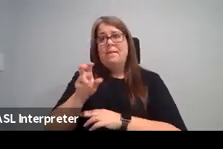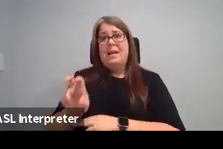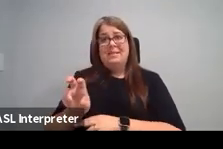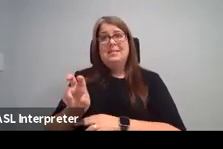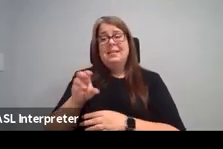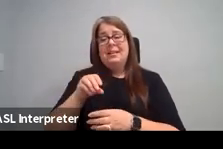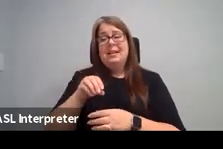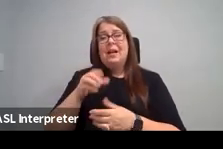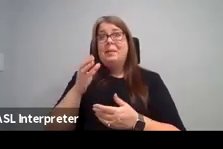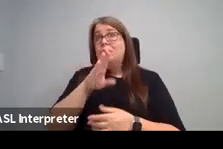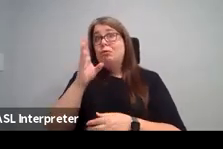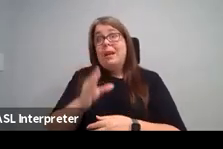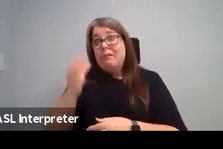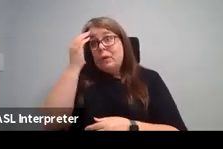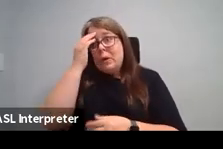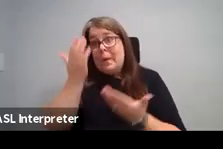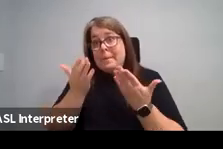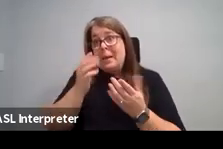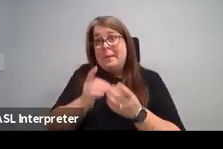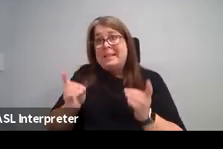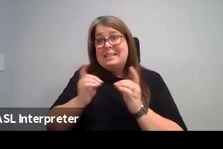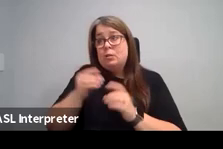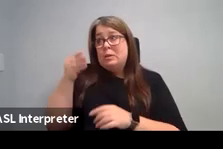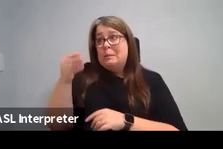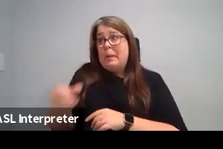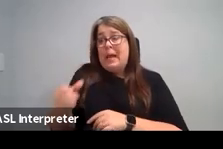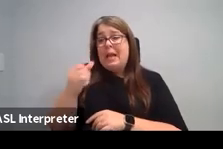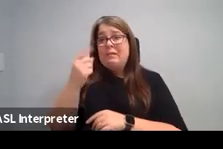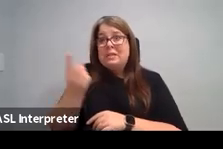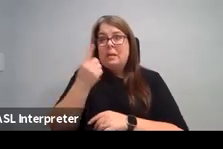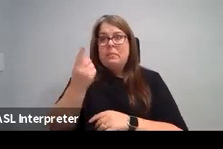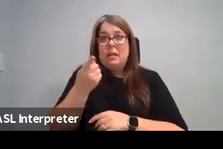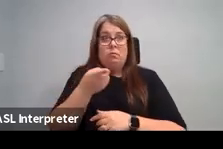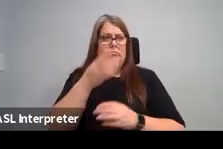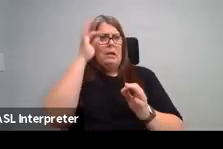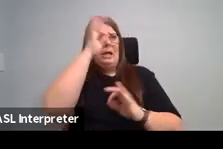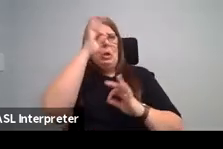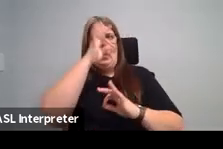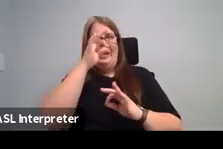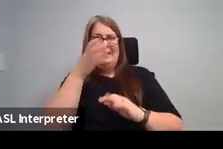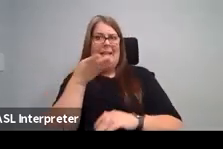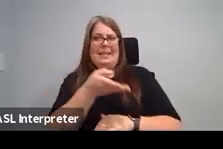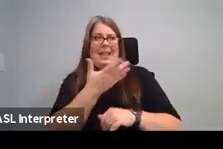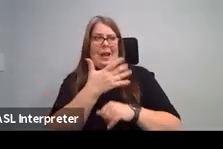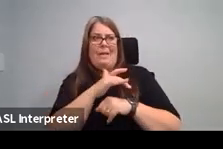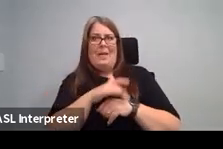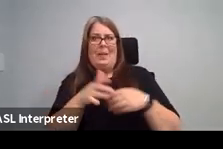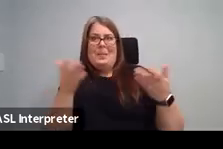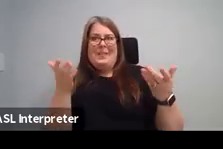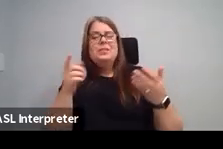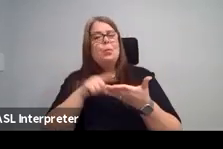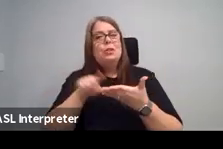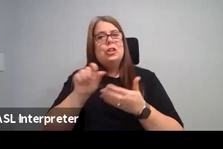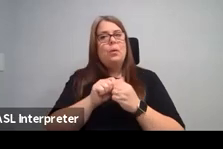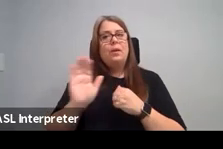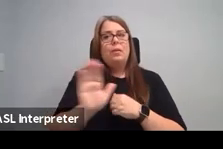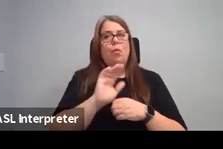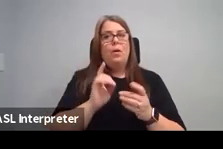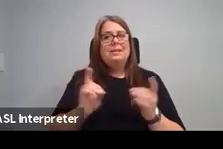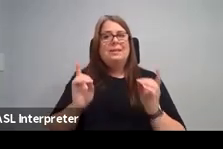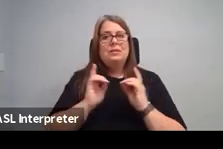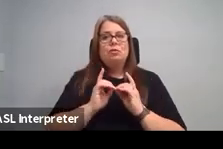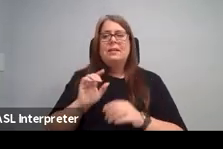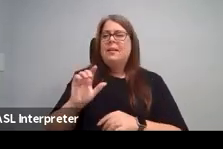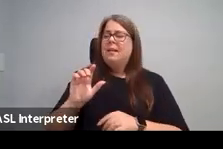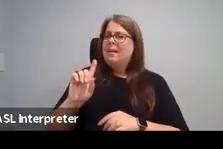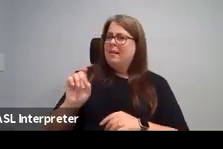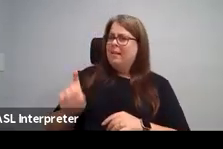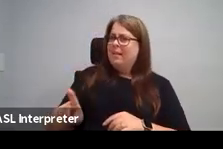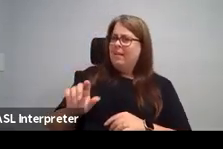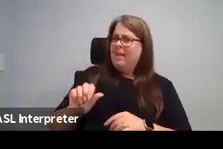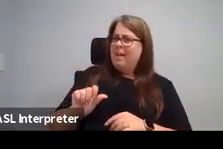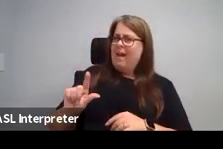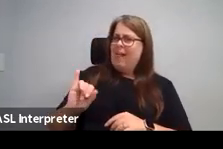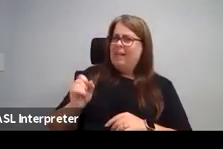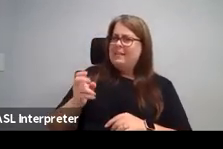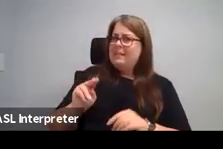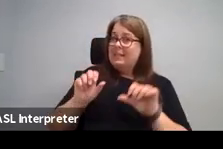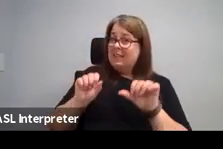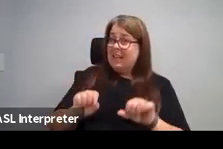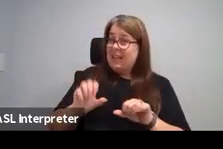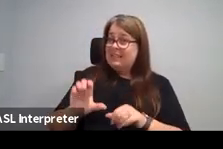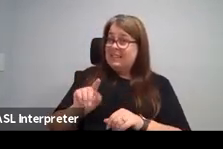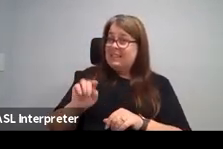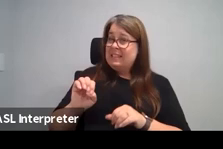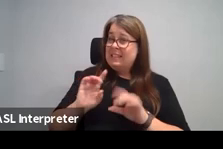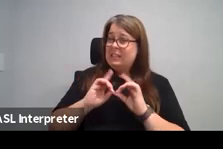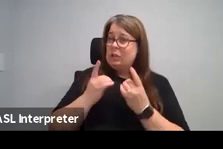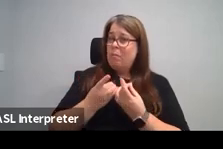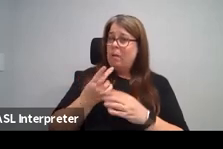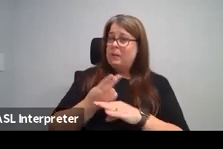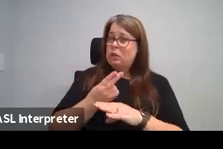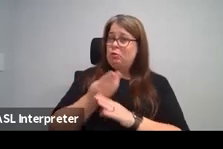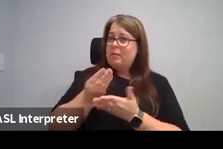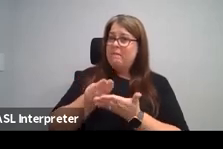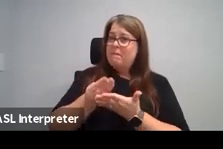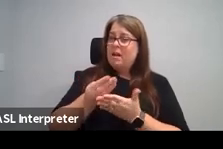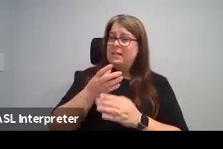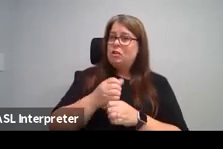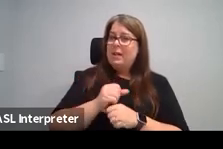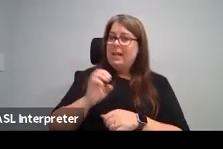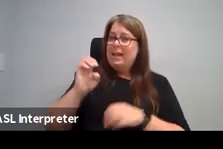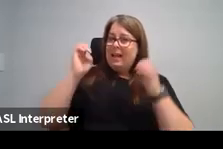Jewyl Alderson Clarke, SDCOE: You never know your district might be paying for something and you have no idea is bigger, so check in with them. And you know, I don't know. Allison can can CTE departments, use the funds to get a tech tools for their CTE folks.